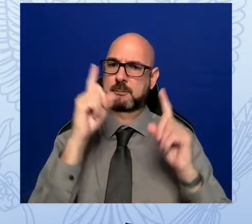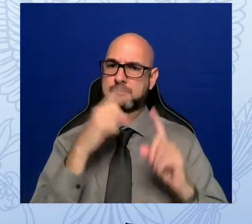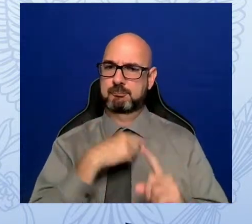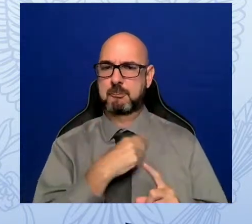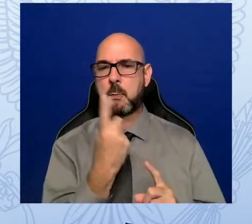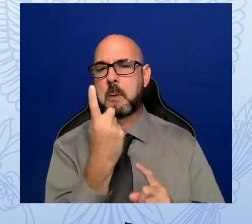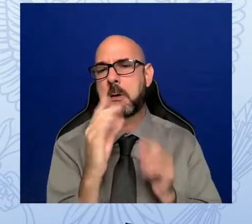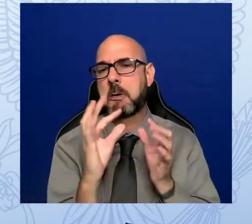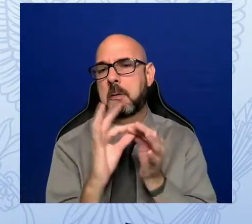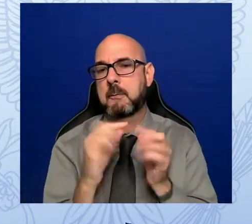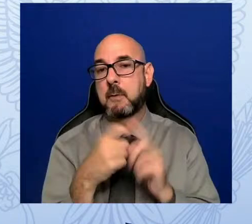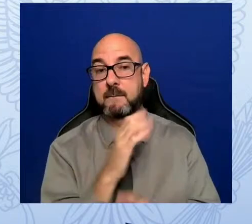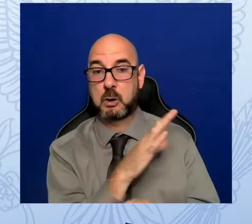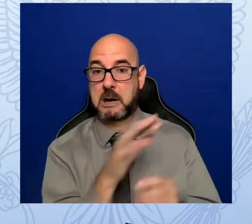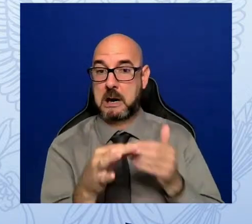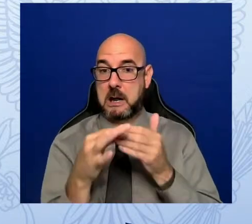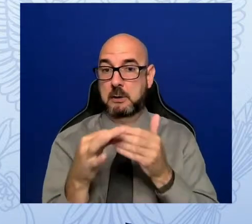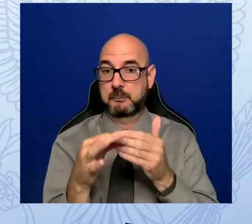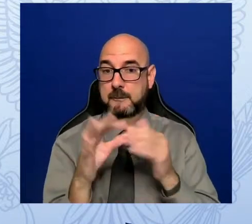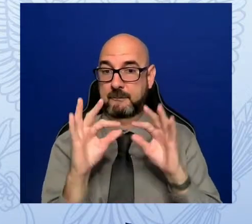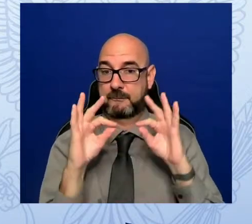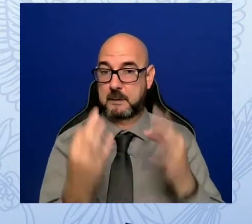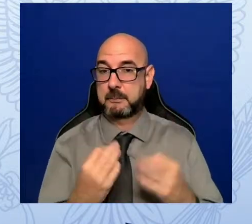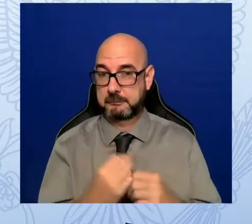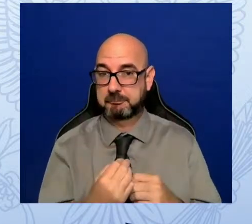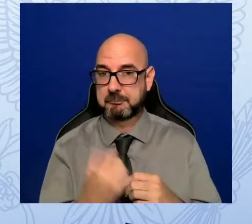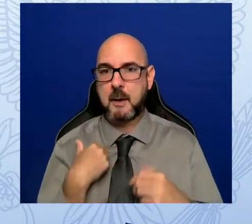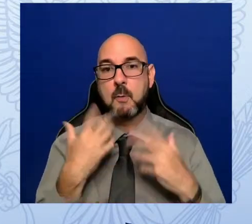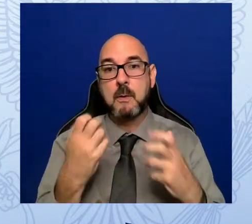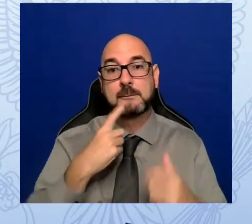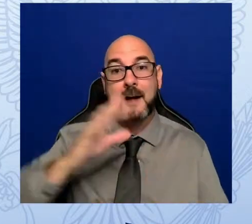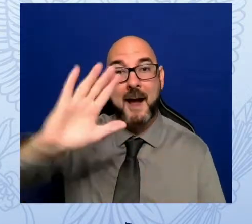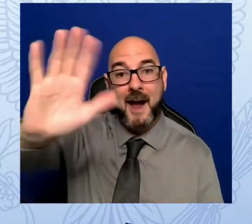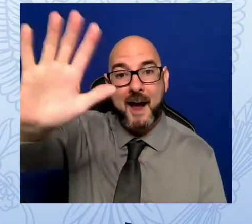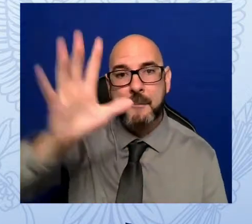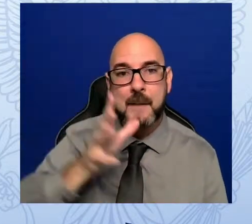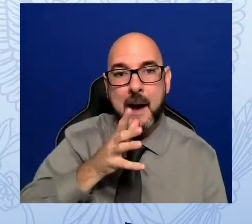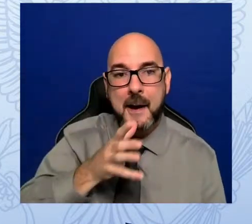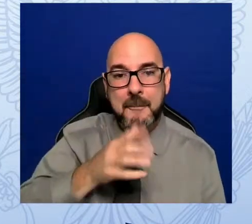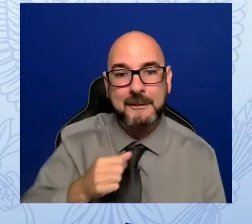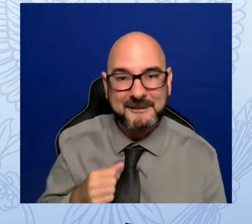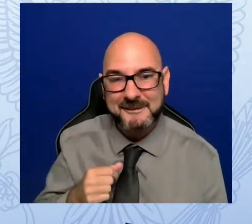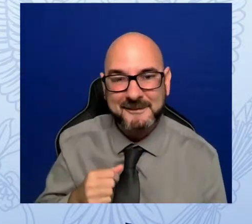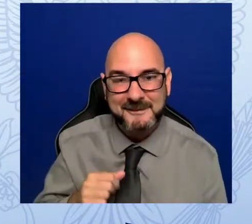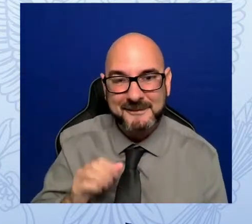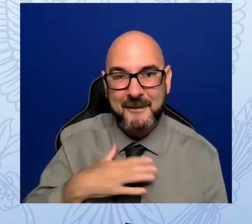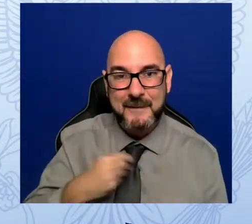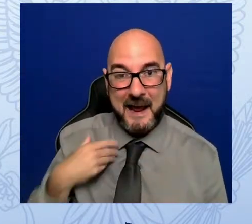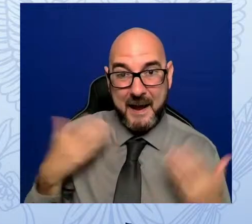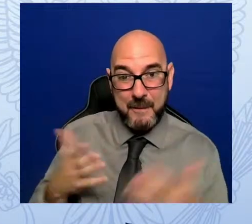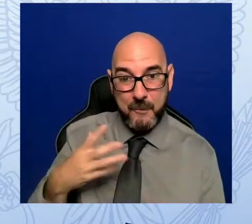I can't leave out my mom who's watching at home, so. Hi, mom. I'm at the White House, so it's wonderful --